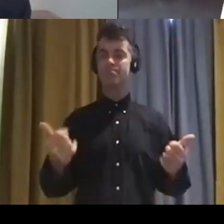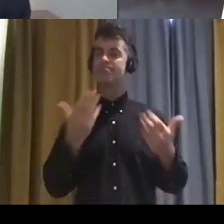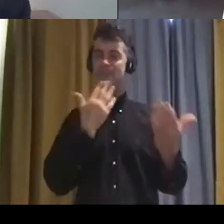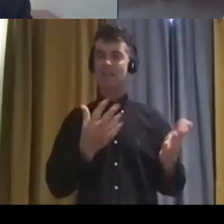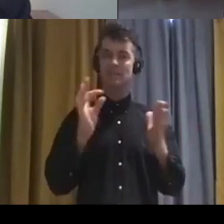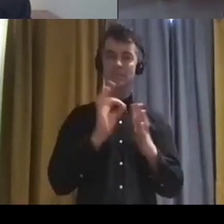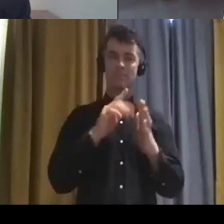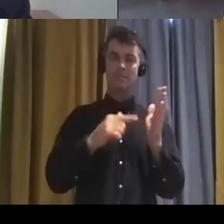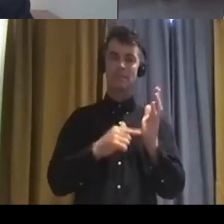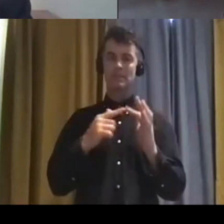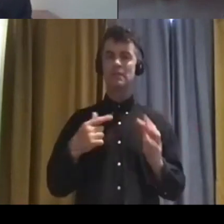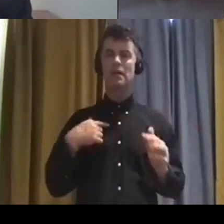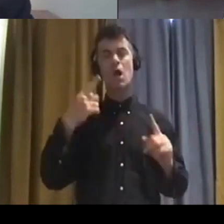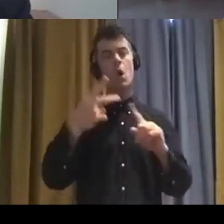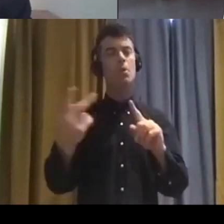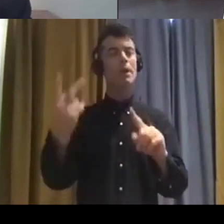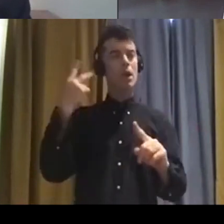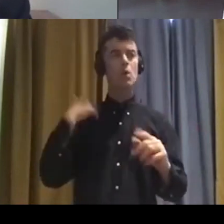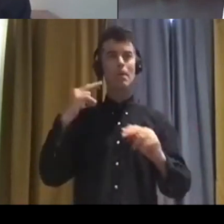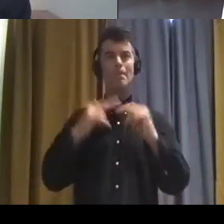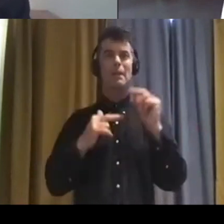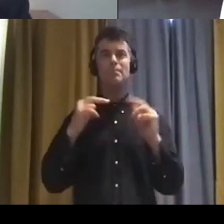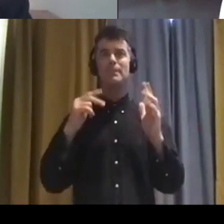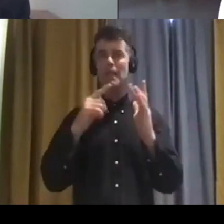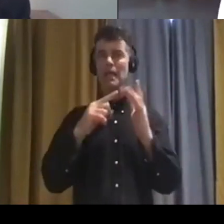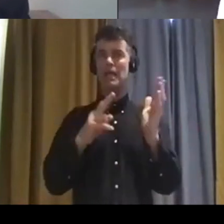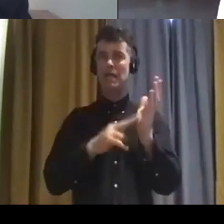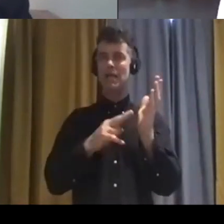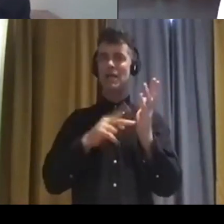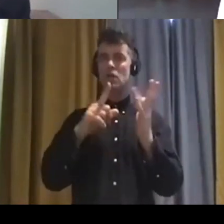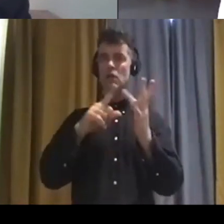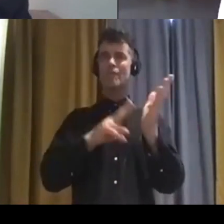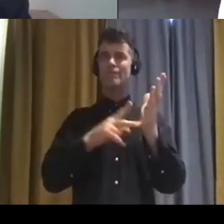in reflection we were building an innovation strategy and I think what you said earlier